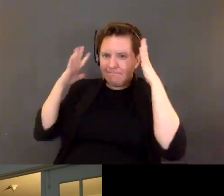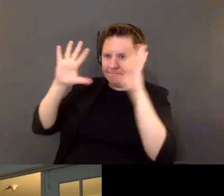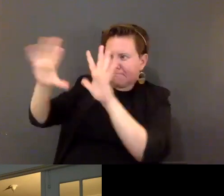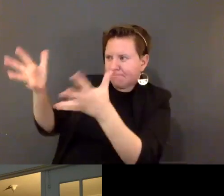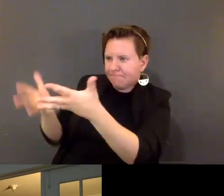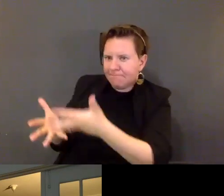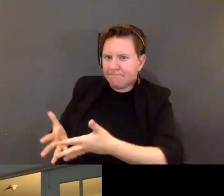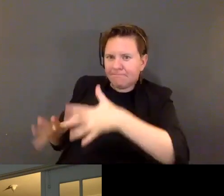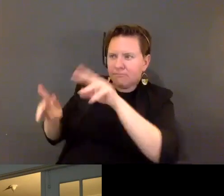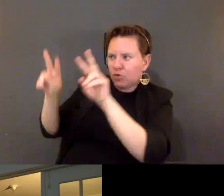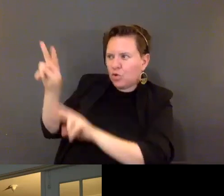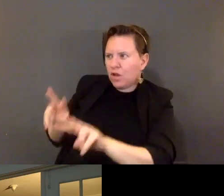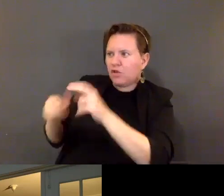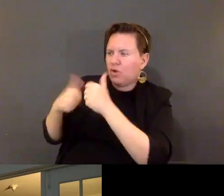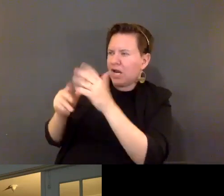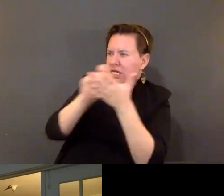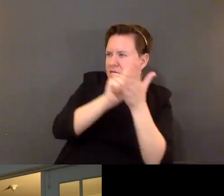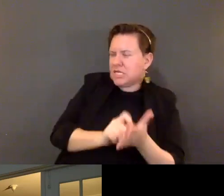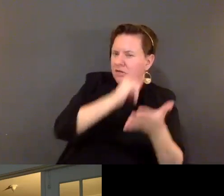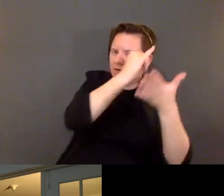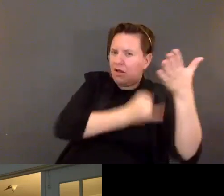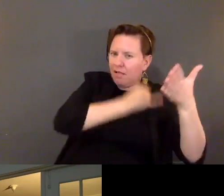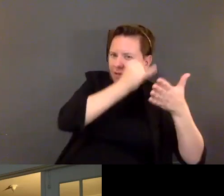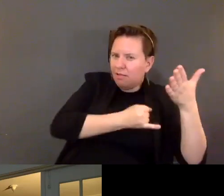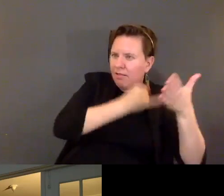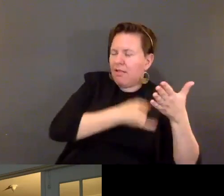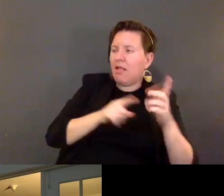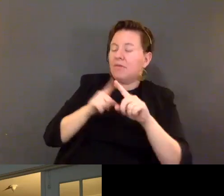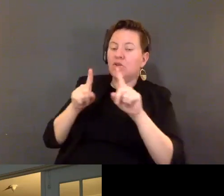and trying to get them right and then also you're telling stories and the stories are like